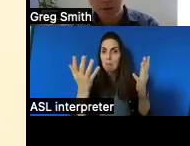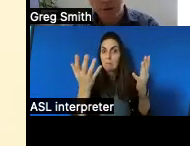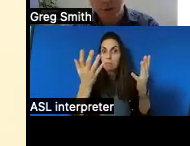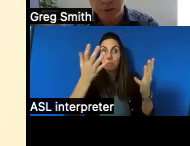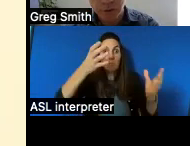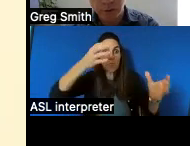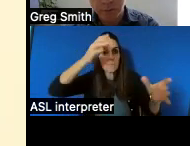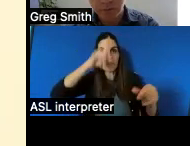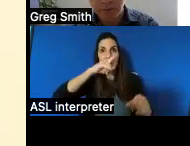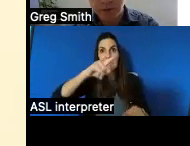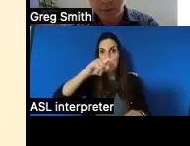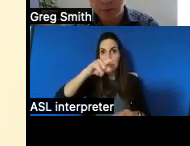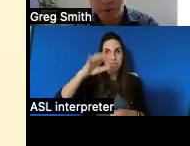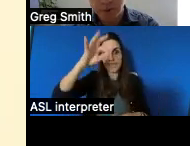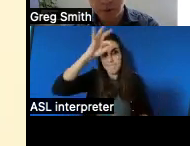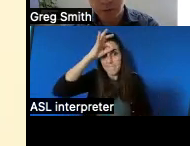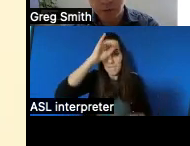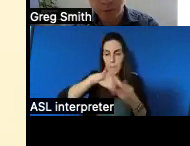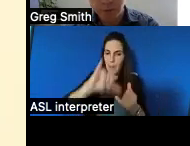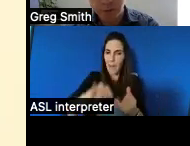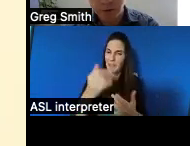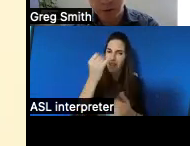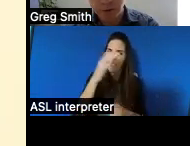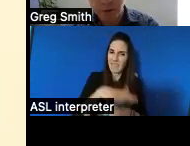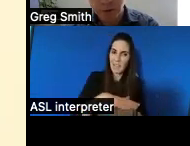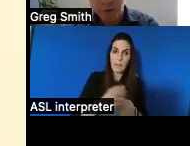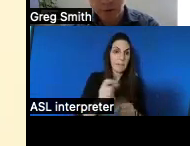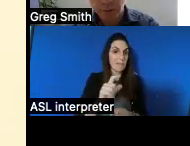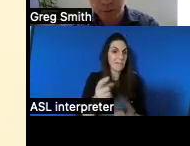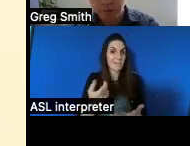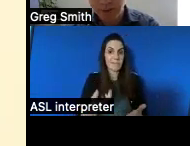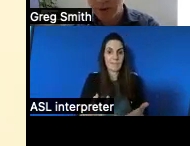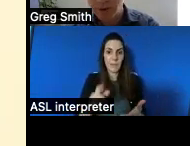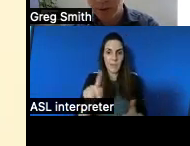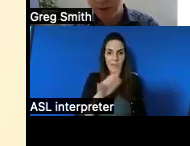skills in this area only about 57% of adults in the US are considered sort of fully financially